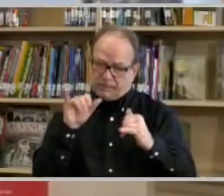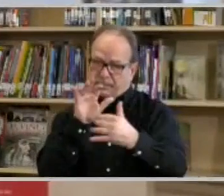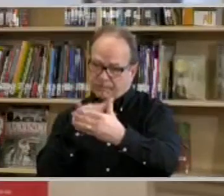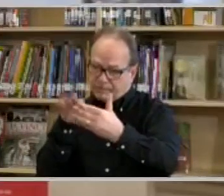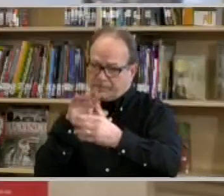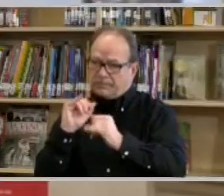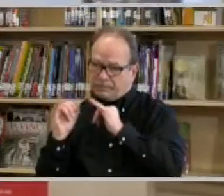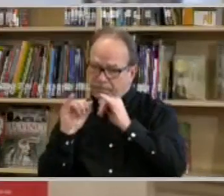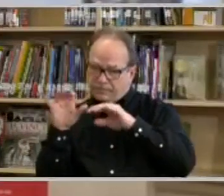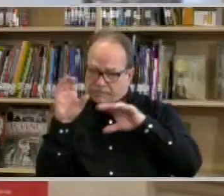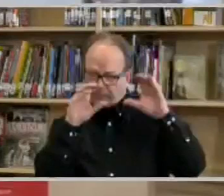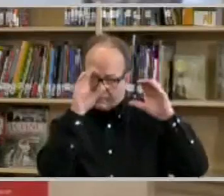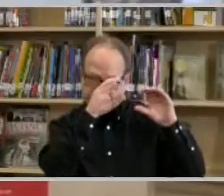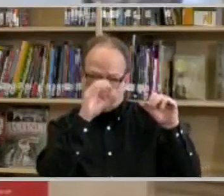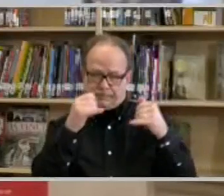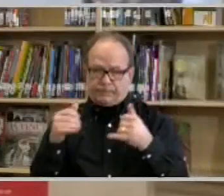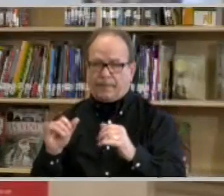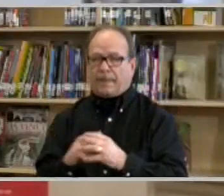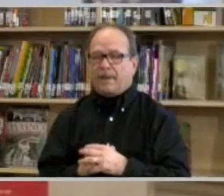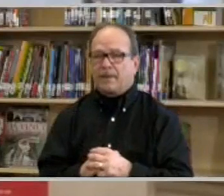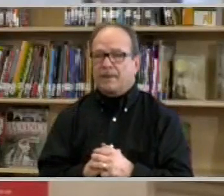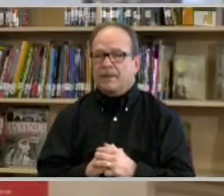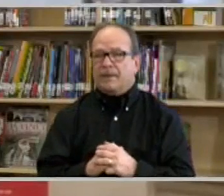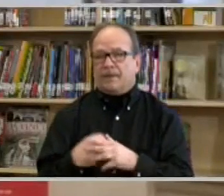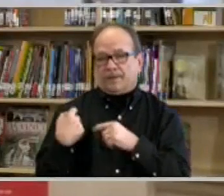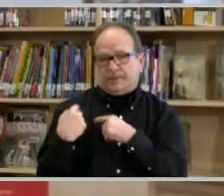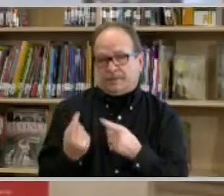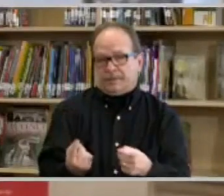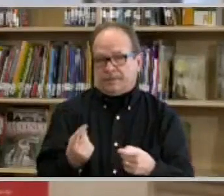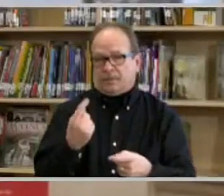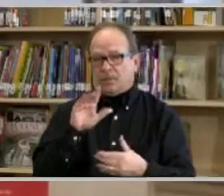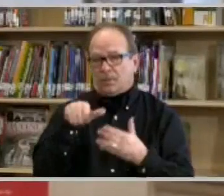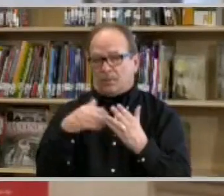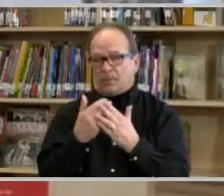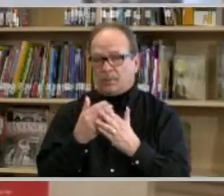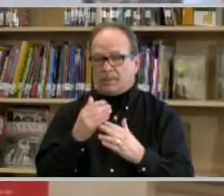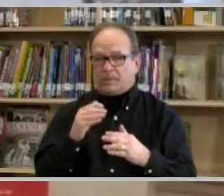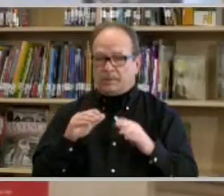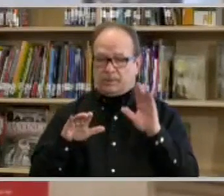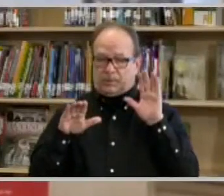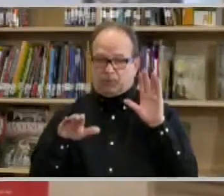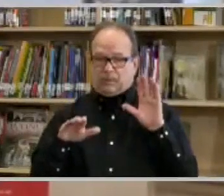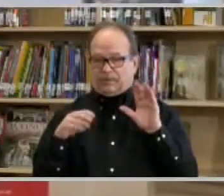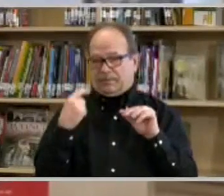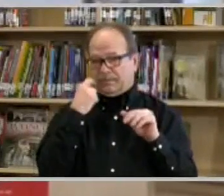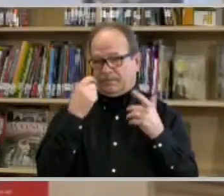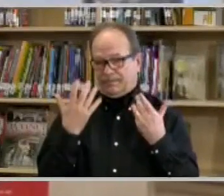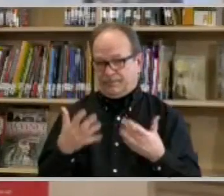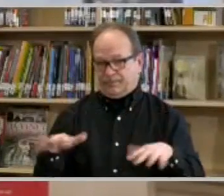POLICE IS ACTIVE AND ONGOING.